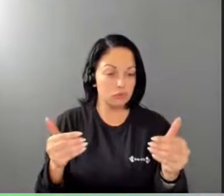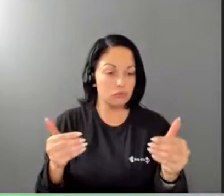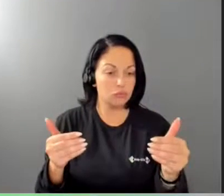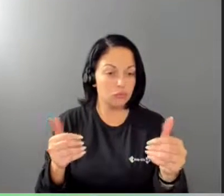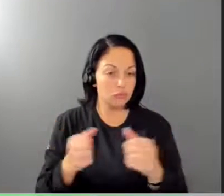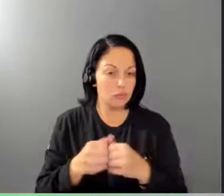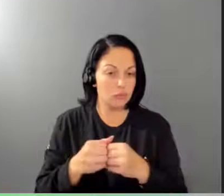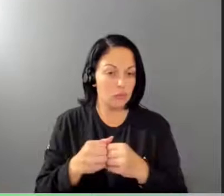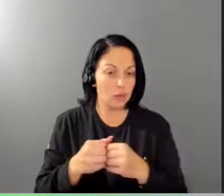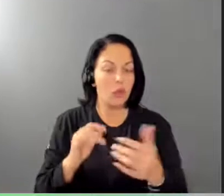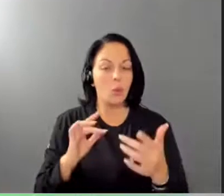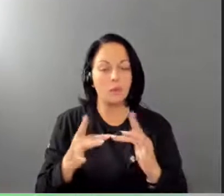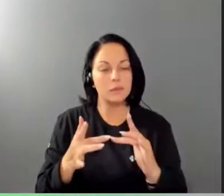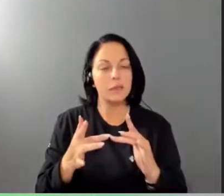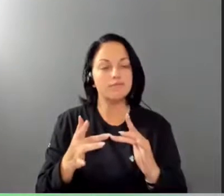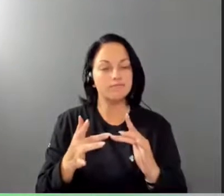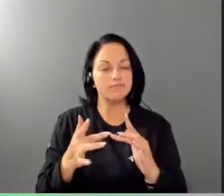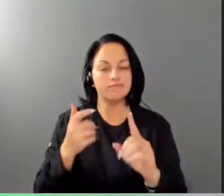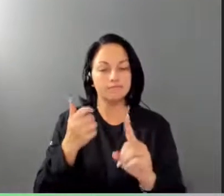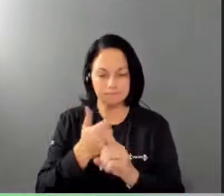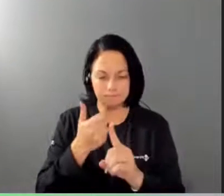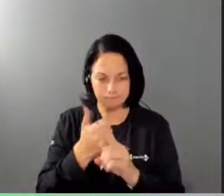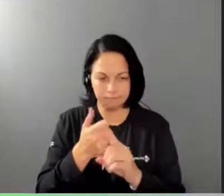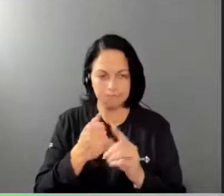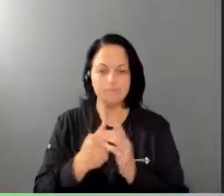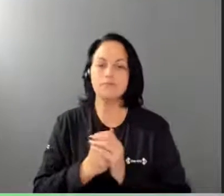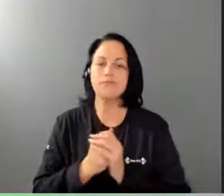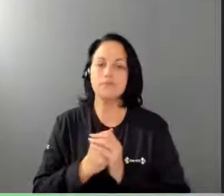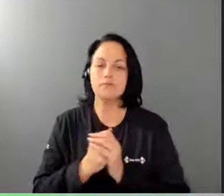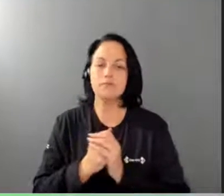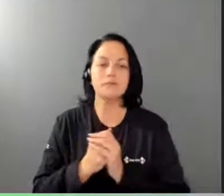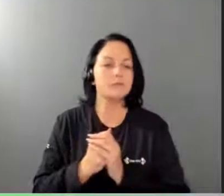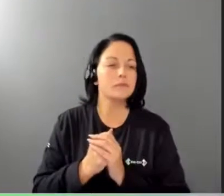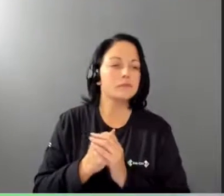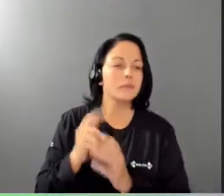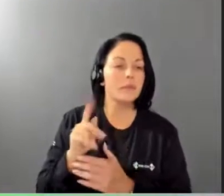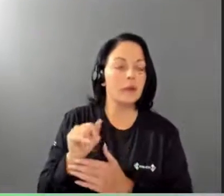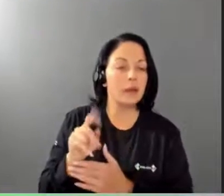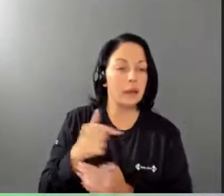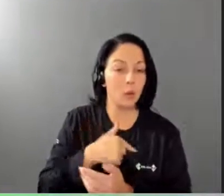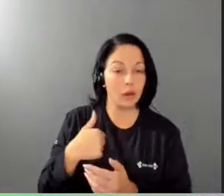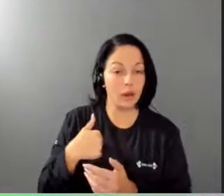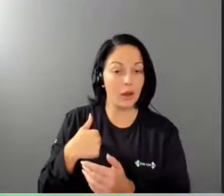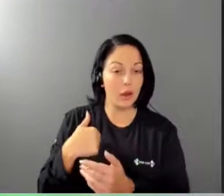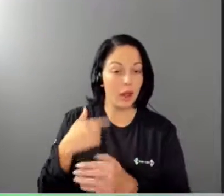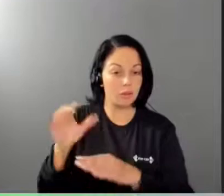wouldn't make sense. At this time we've been focusing on